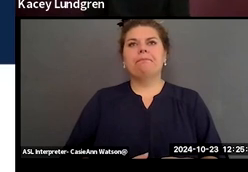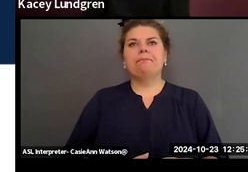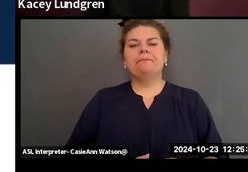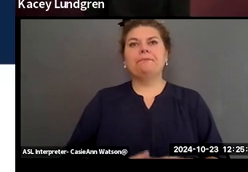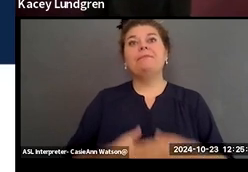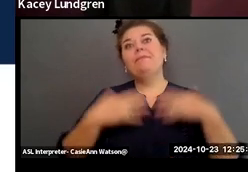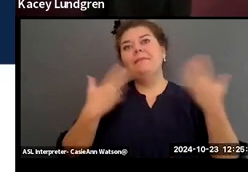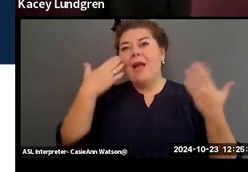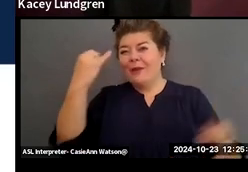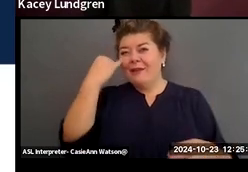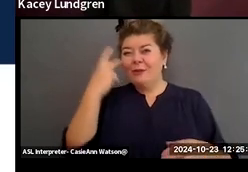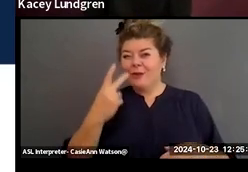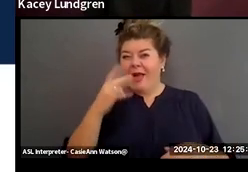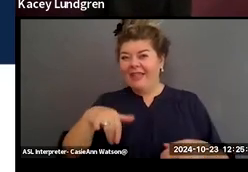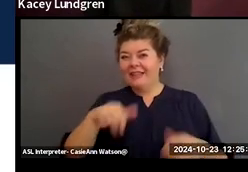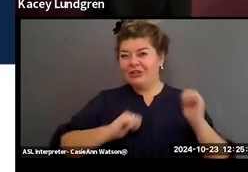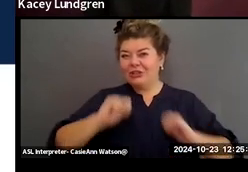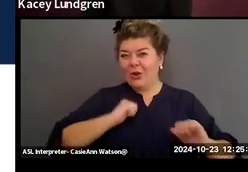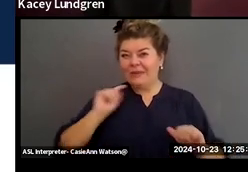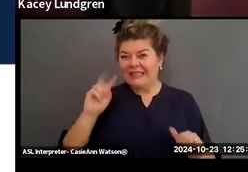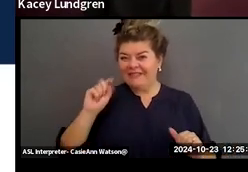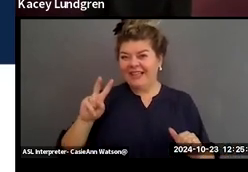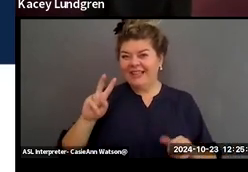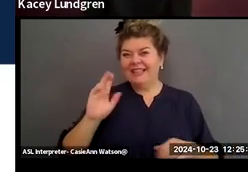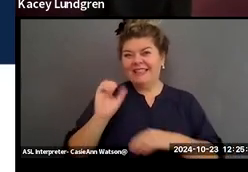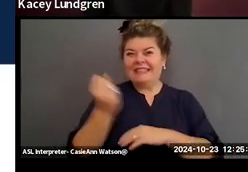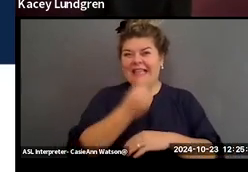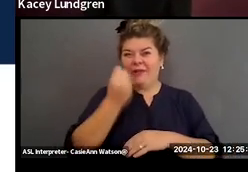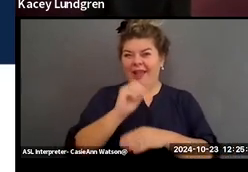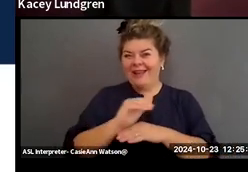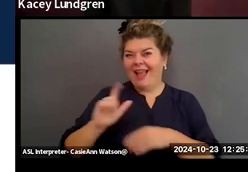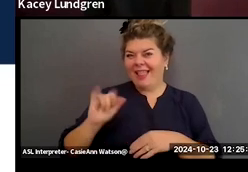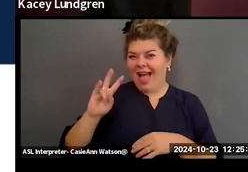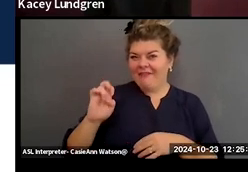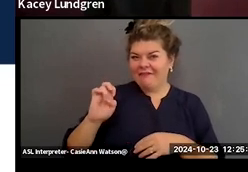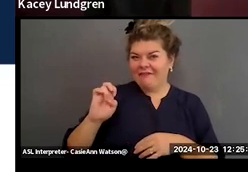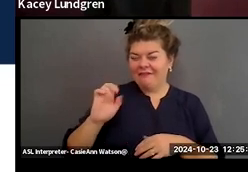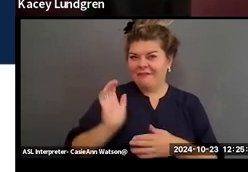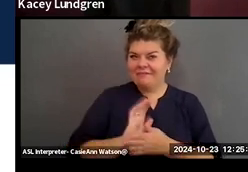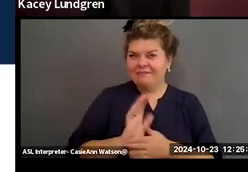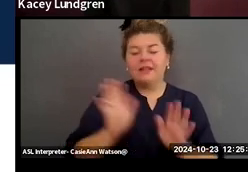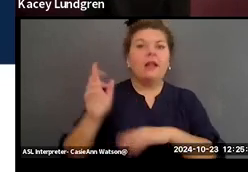All right, I don't know if you've seen the Coneheads from "Saturday Night Live." It was a skit where they were aliens